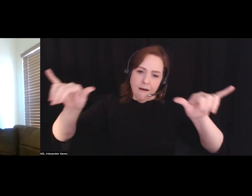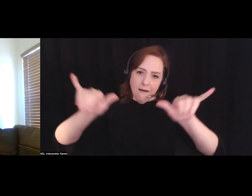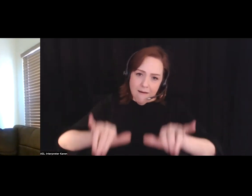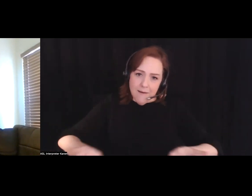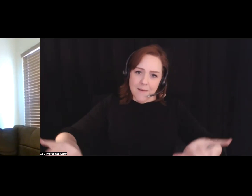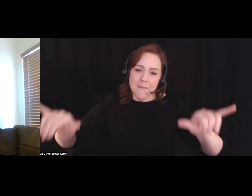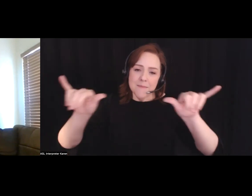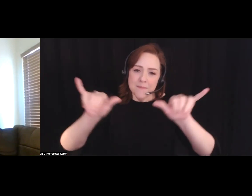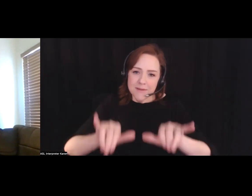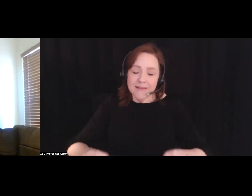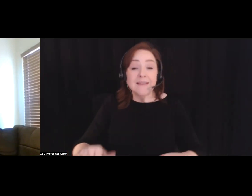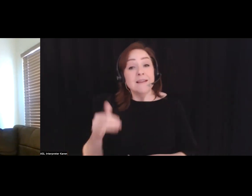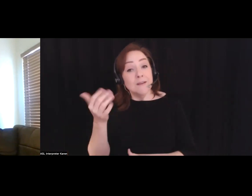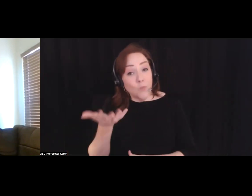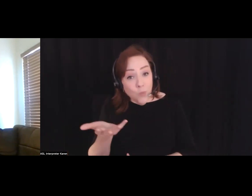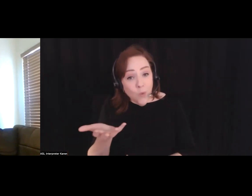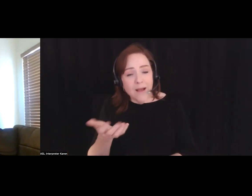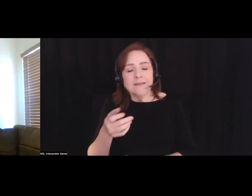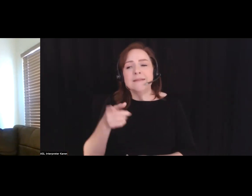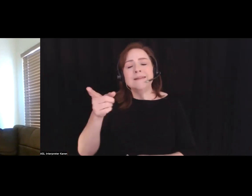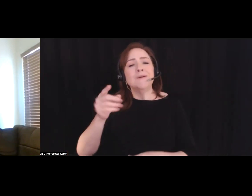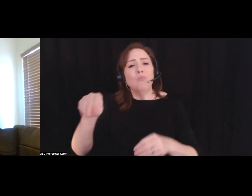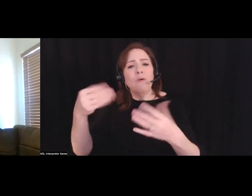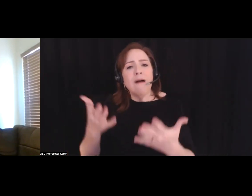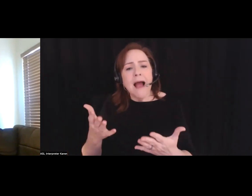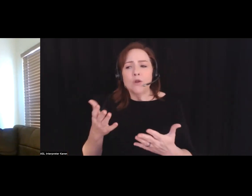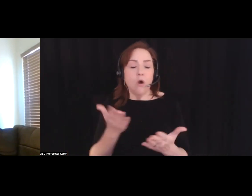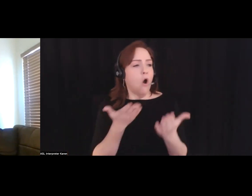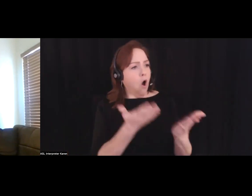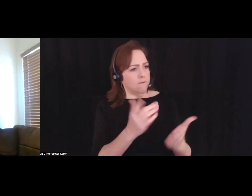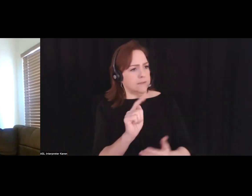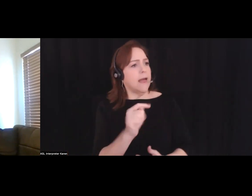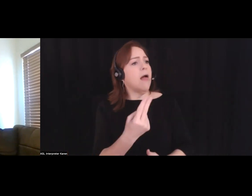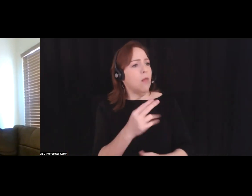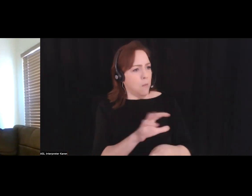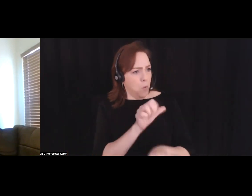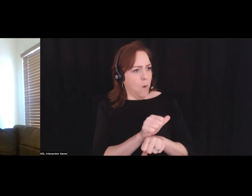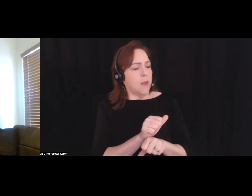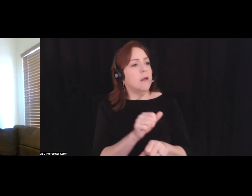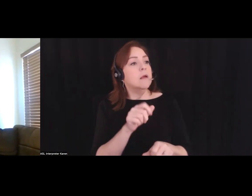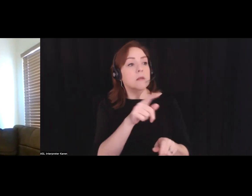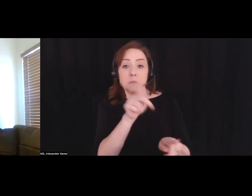very common for providers to offer telehealth appointments to people with no hearing loss. but